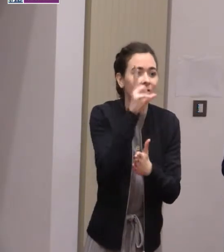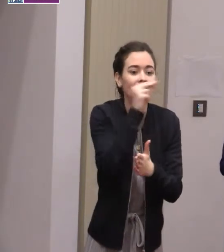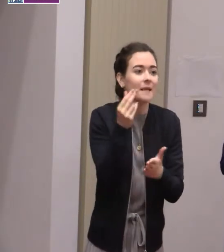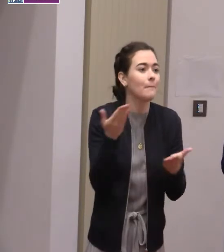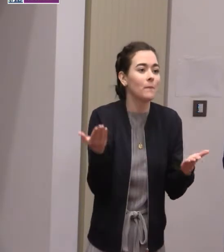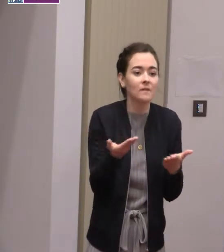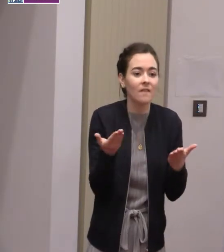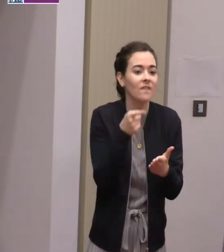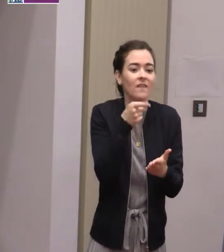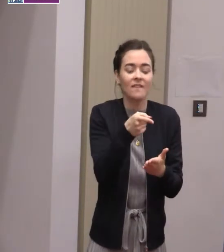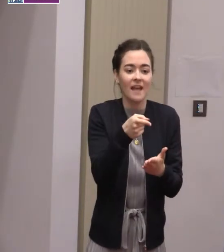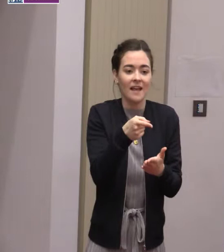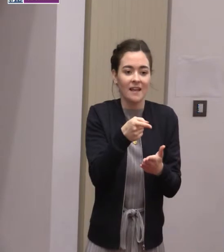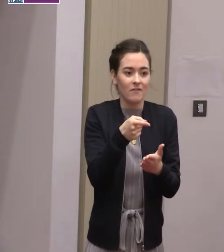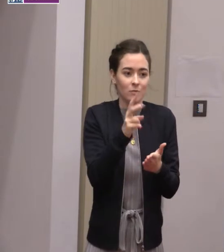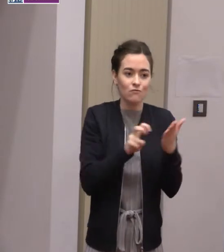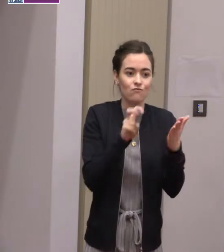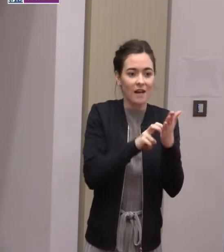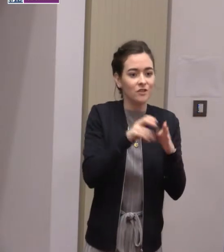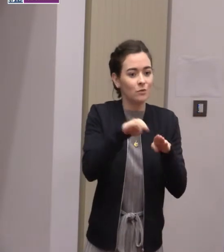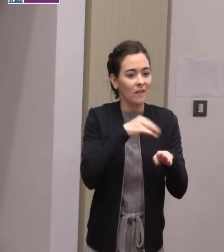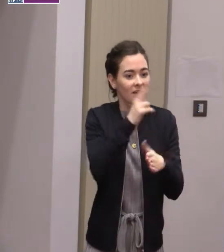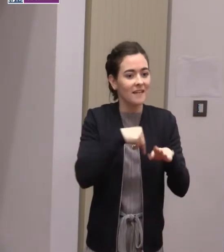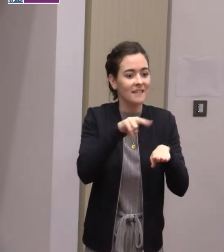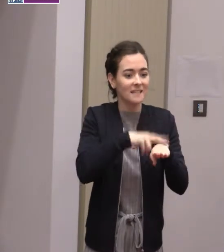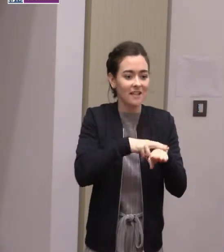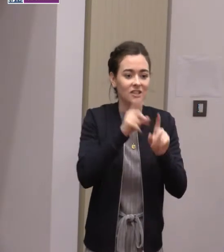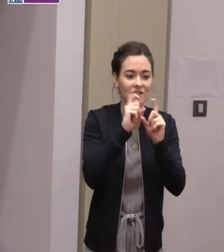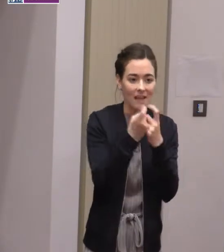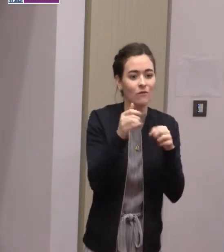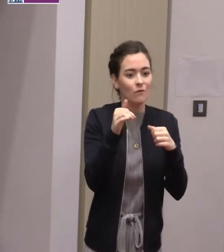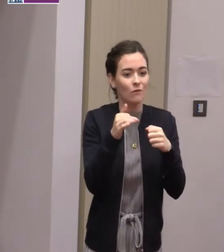that they've been registered with the National Council for persons with disabilities but